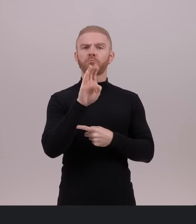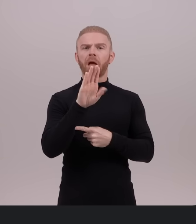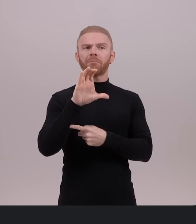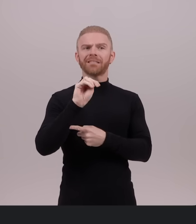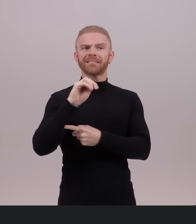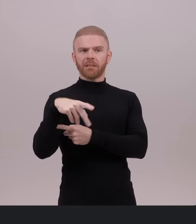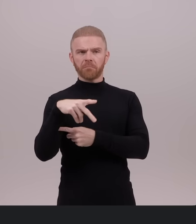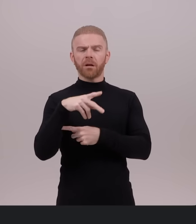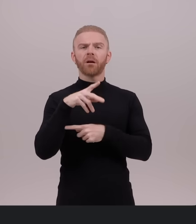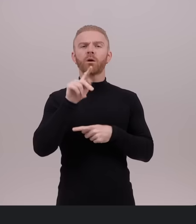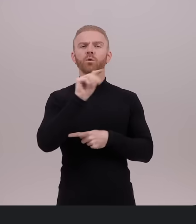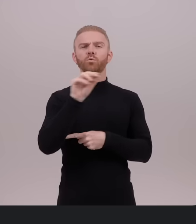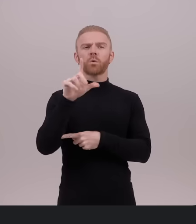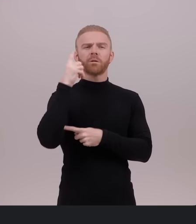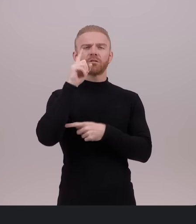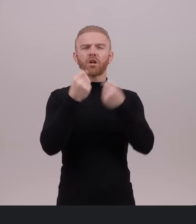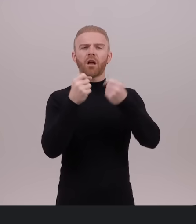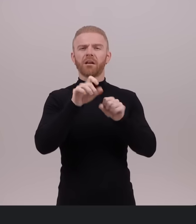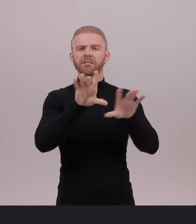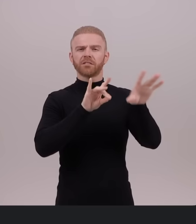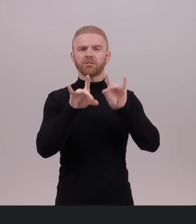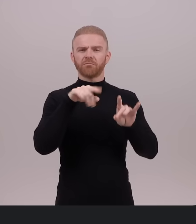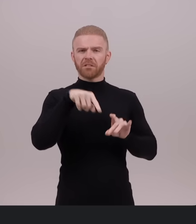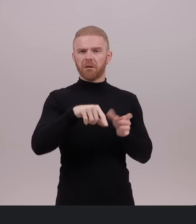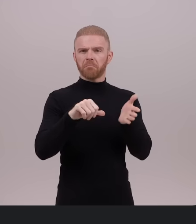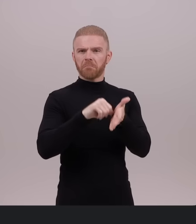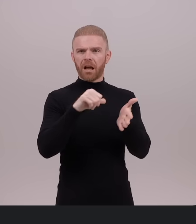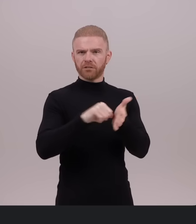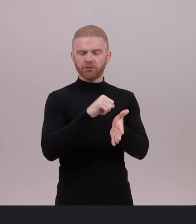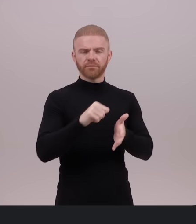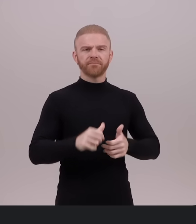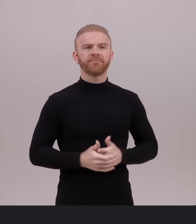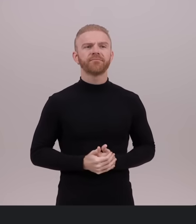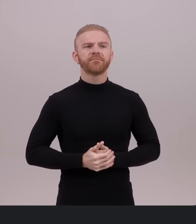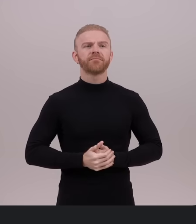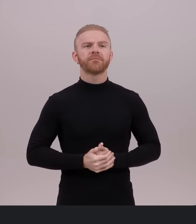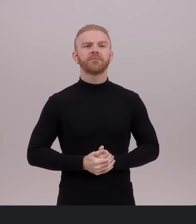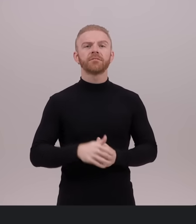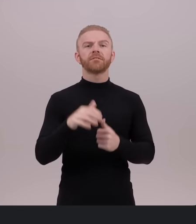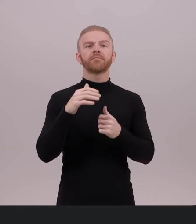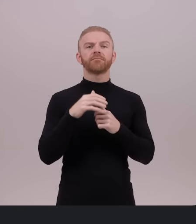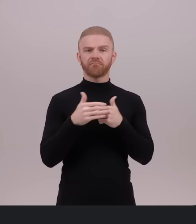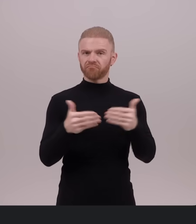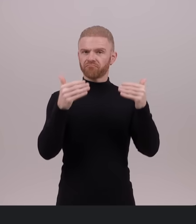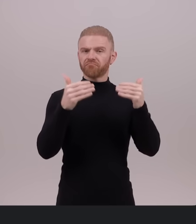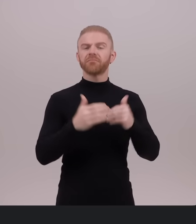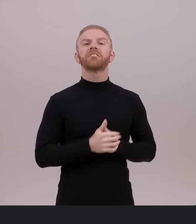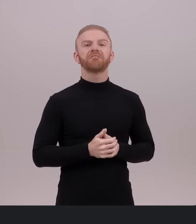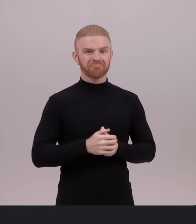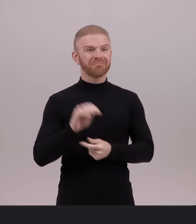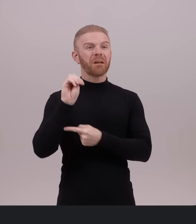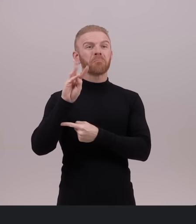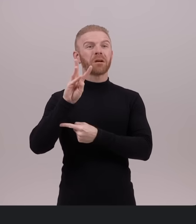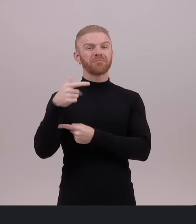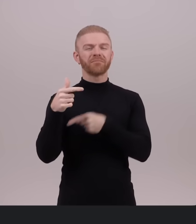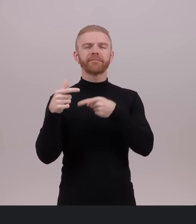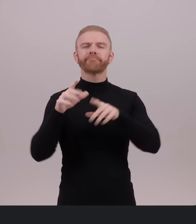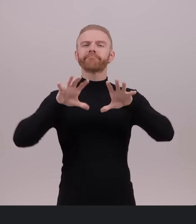on this page and off we go. Modern Web Guidance is a set of text-based skills